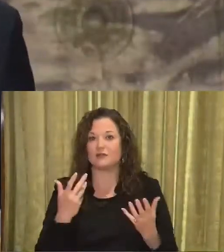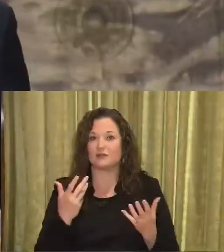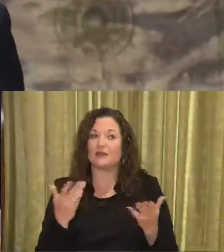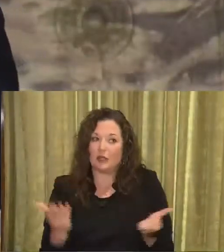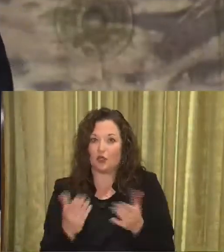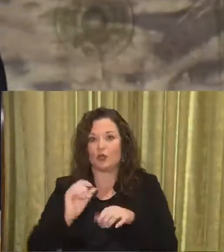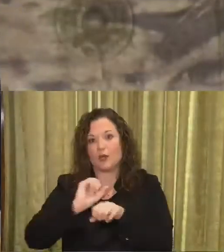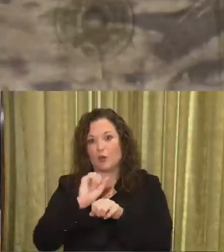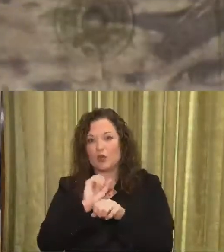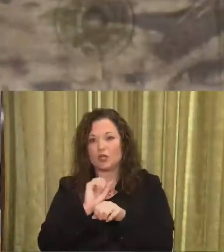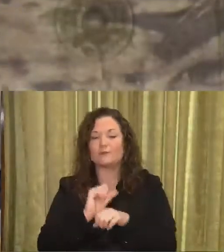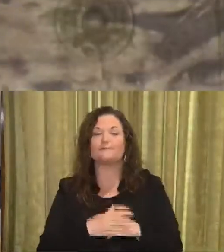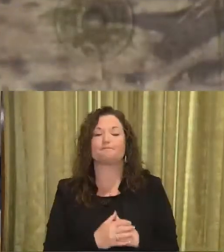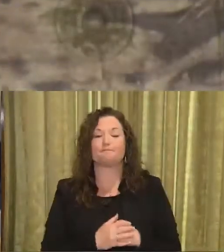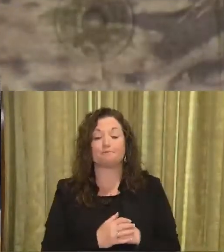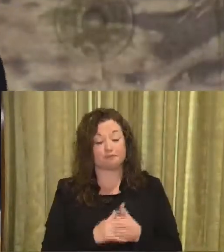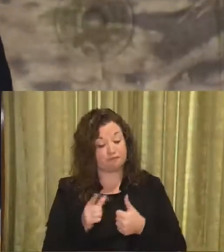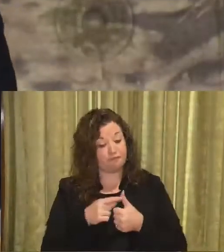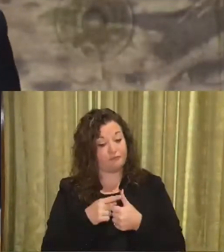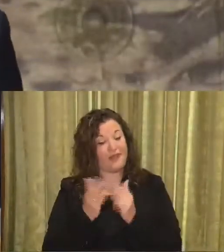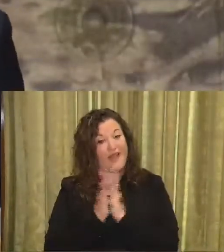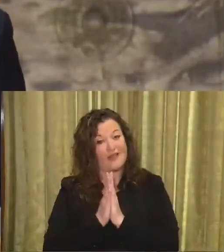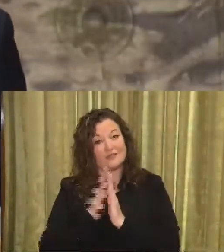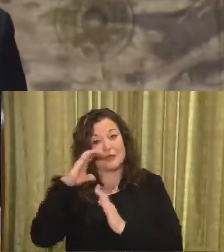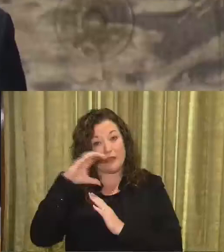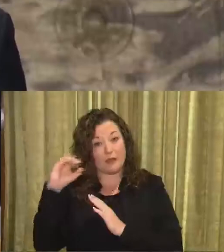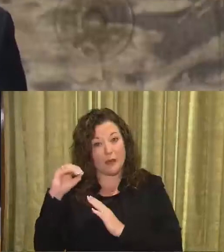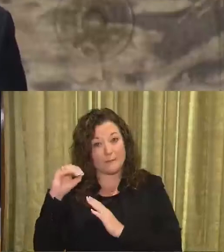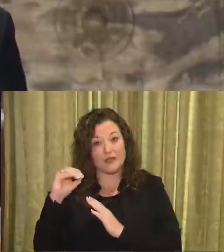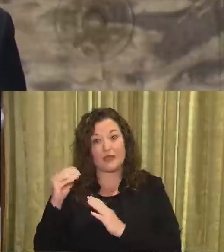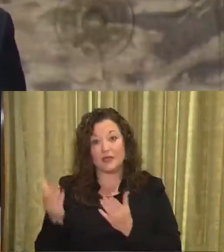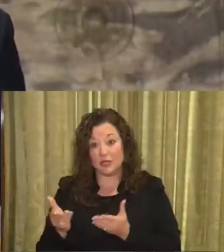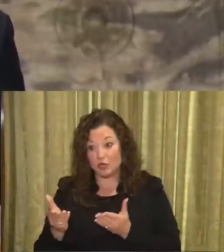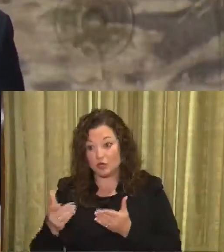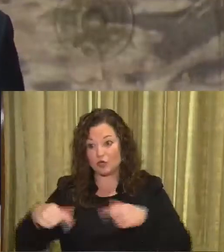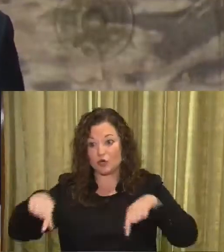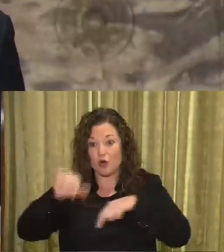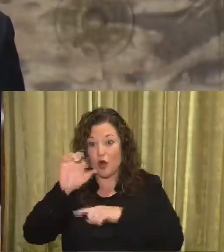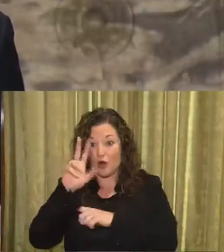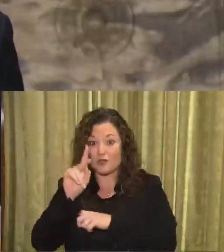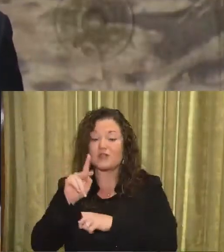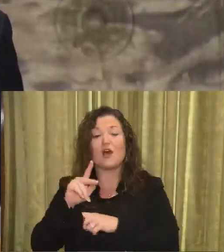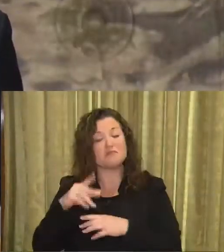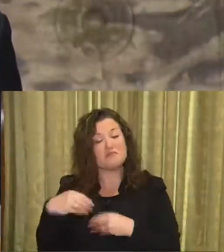First of all, I'm asking the employers in Arkansas to give paid time off